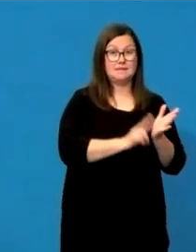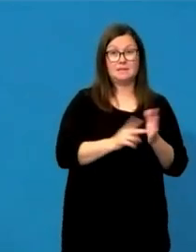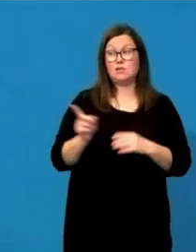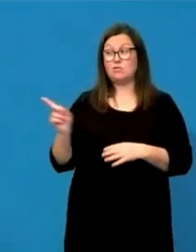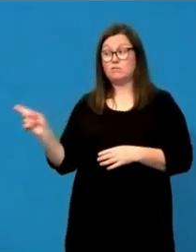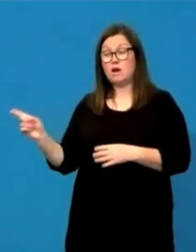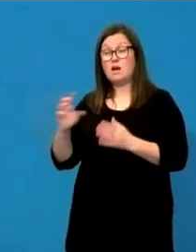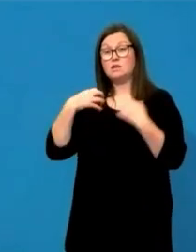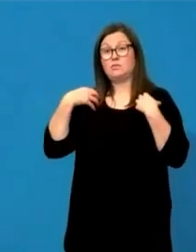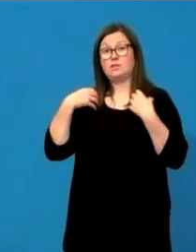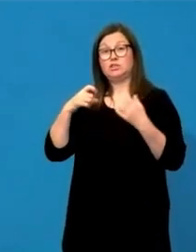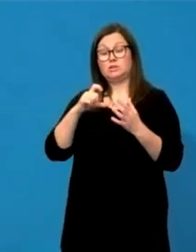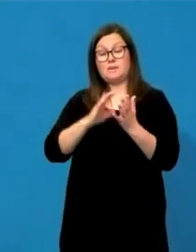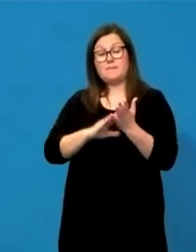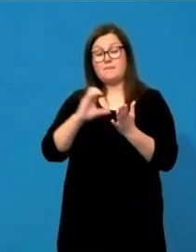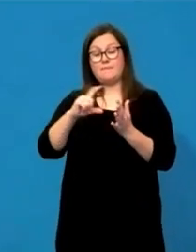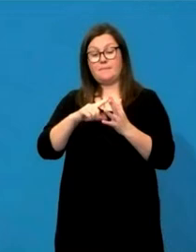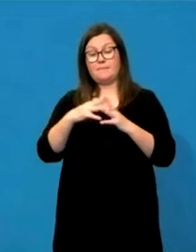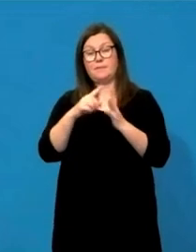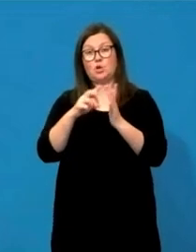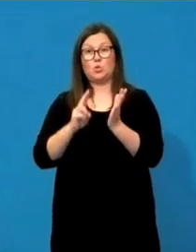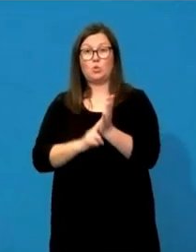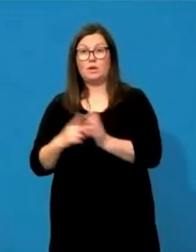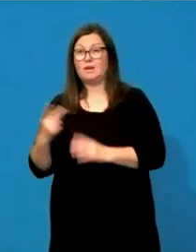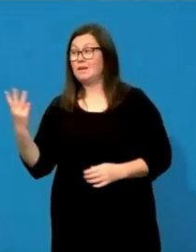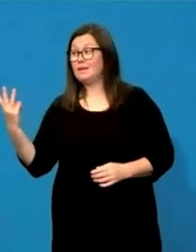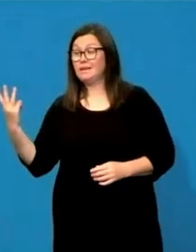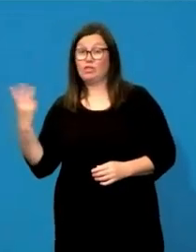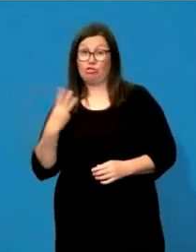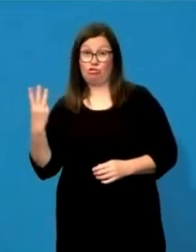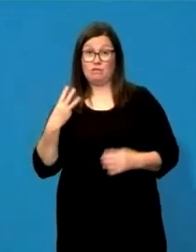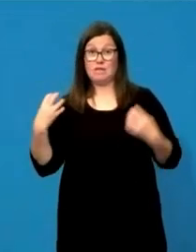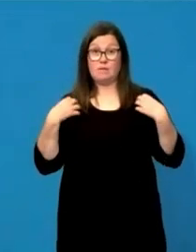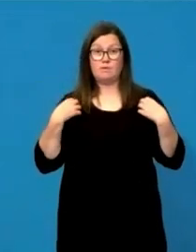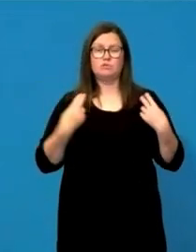We are the three Commissioners who are responsible for the conduct of this hearing,